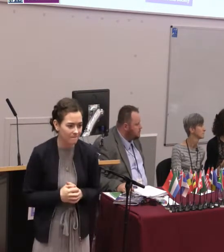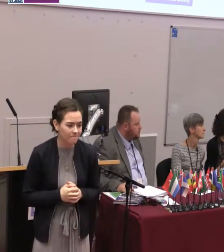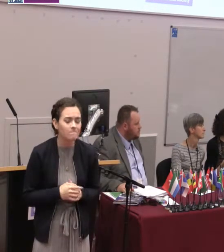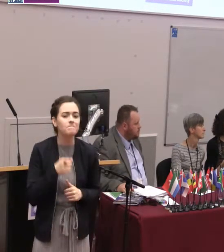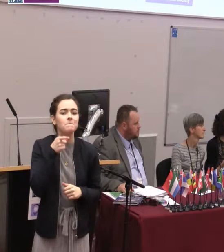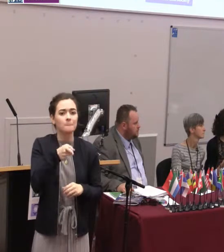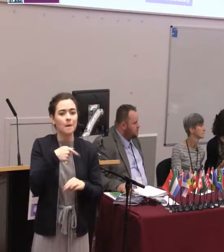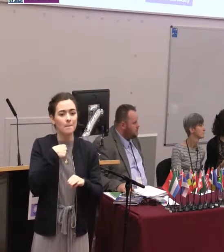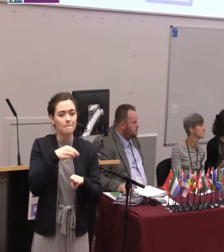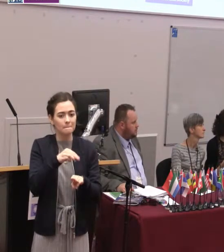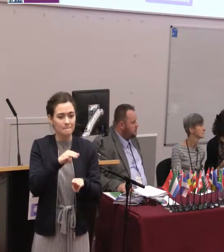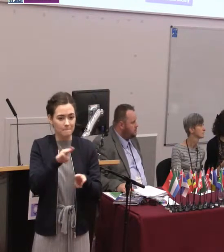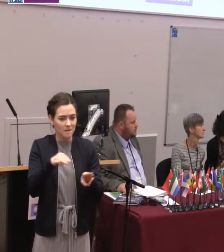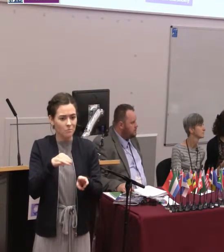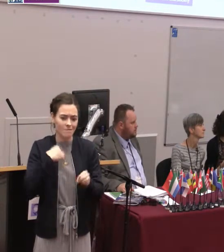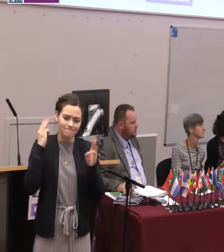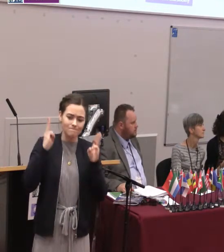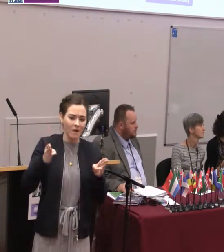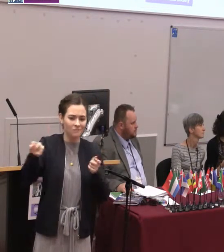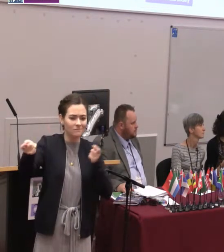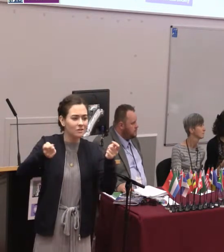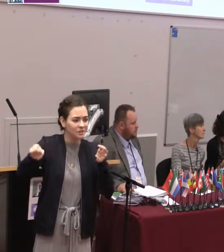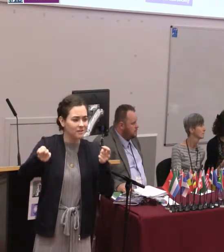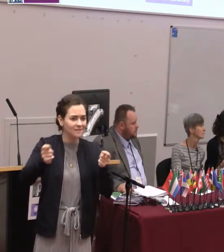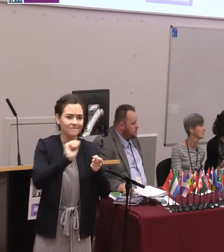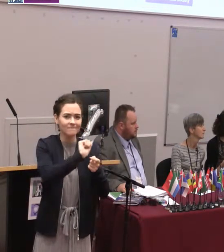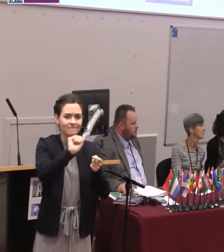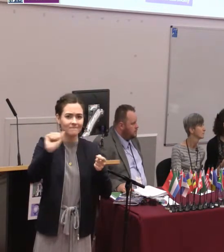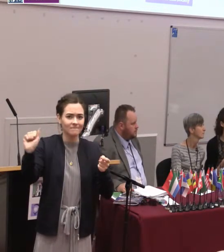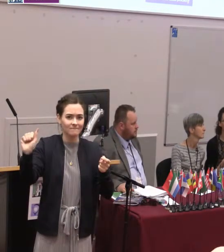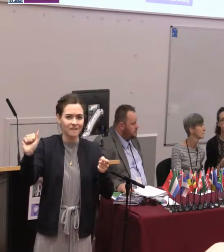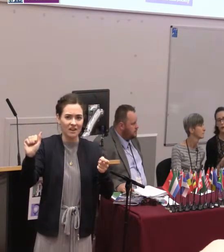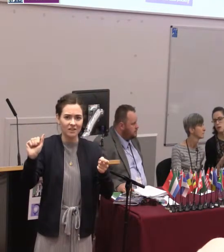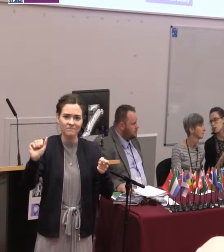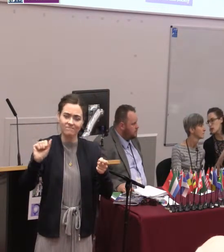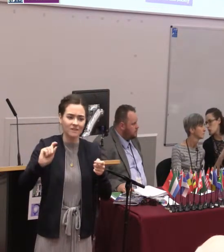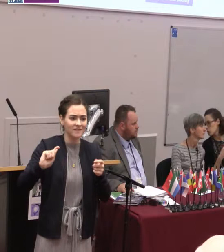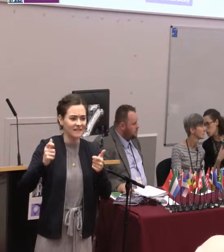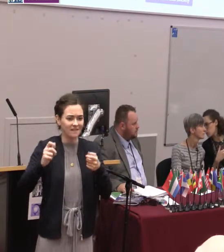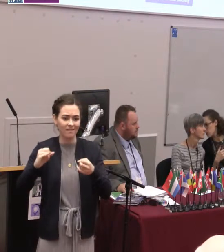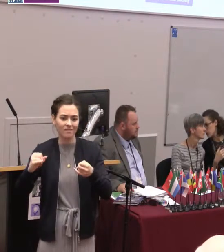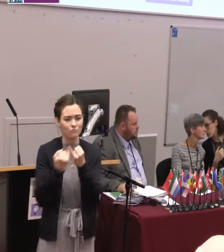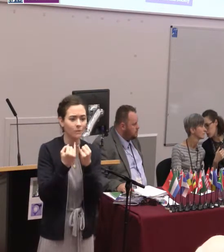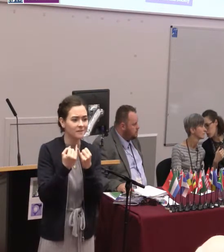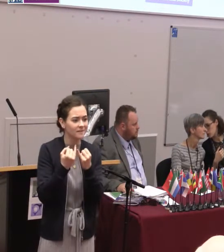People with the power over others are easily corrupted and behind closed doors . Human